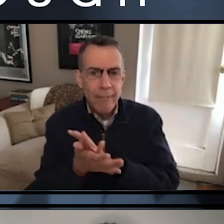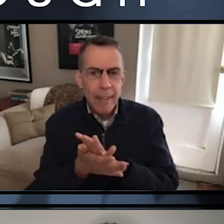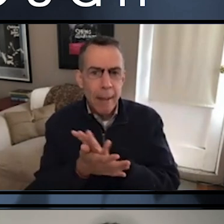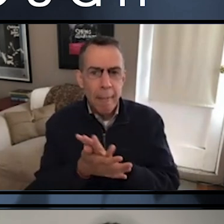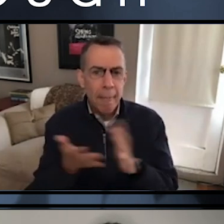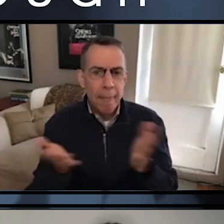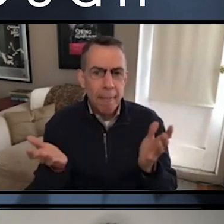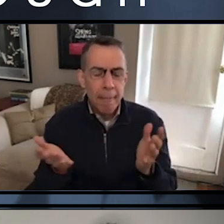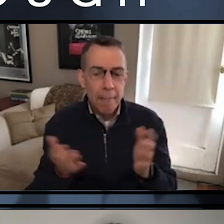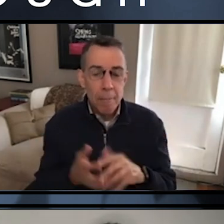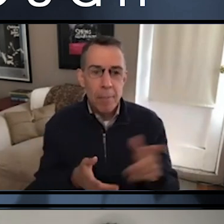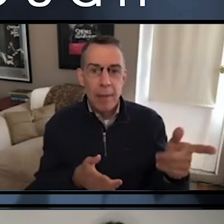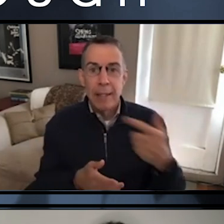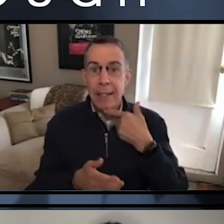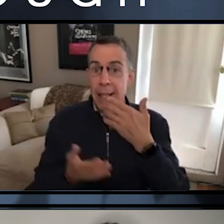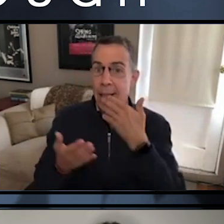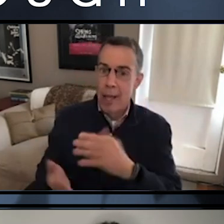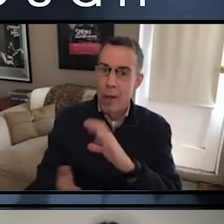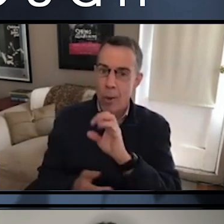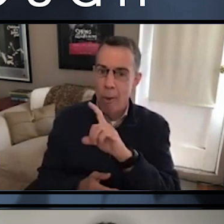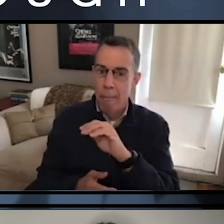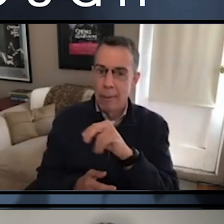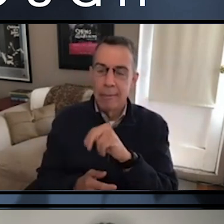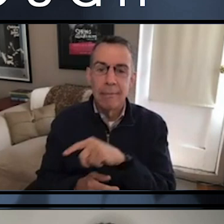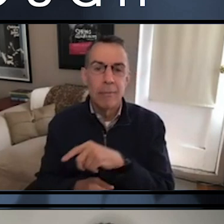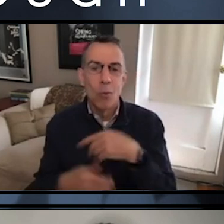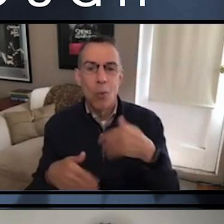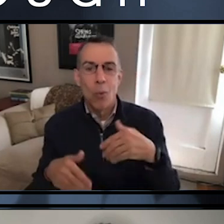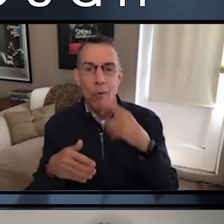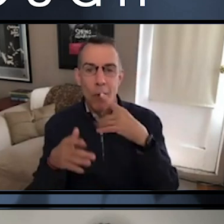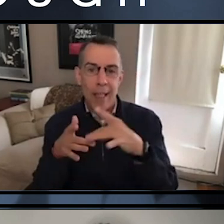Doug: Well, thank you Coleman so much for leading the show today and, for